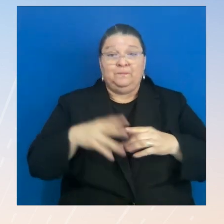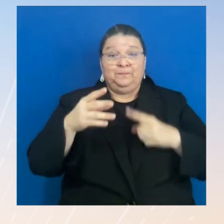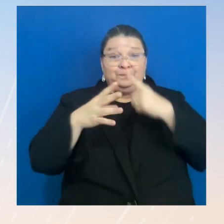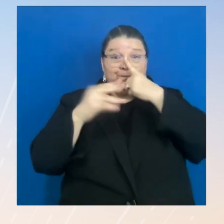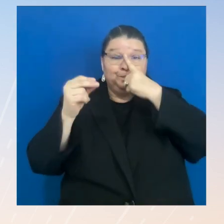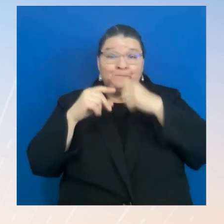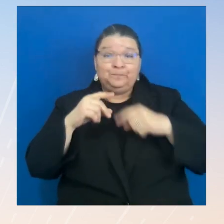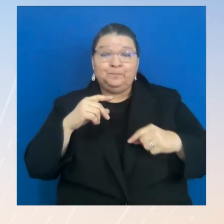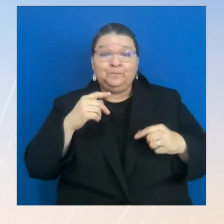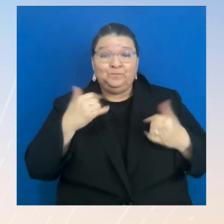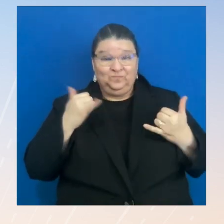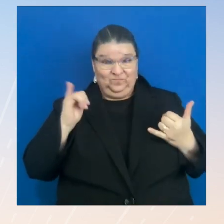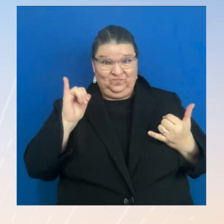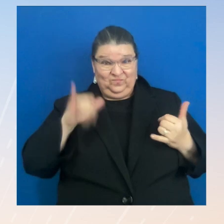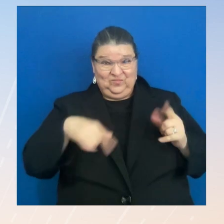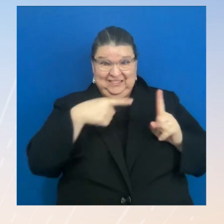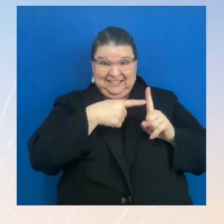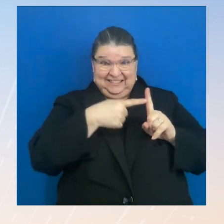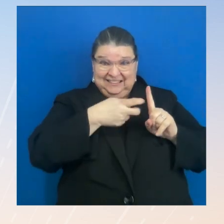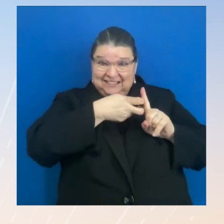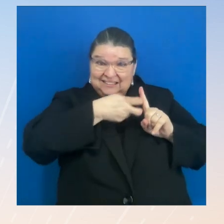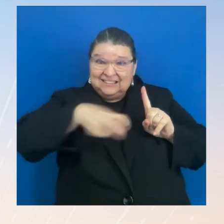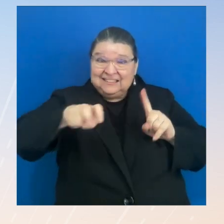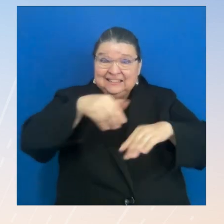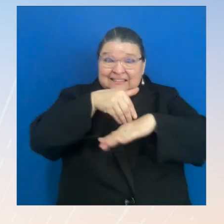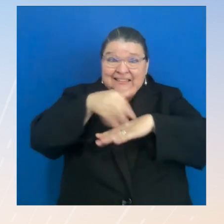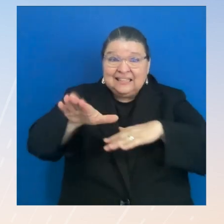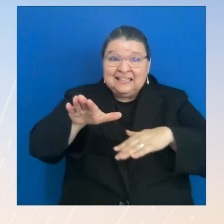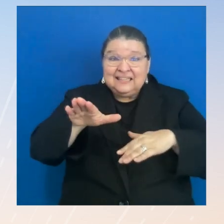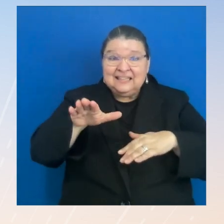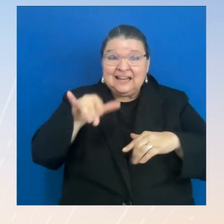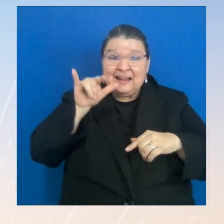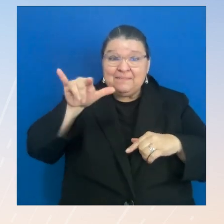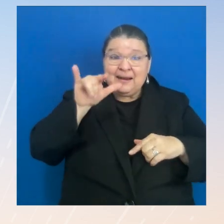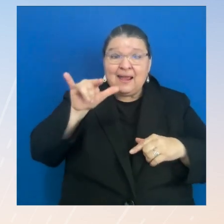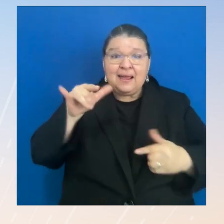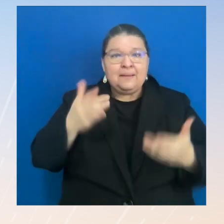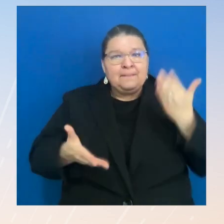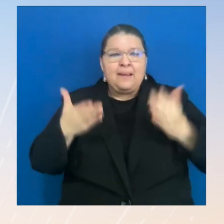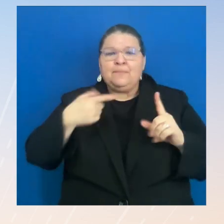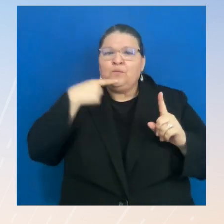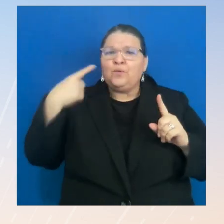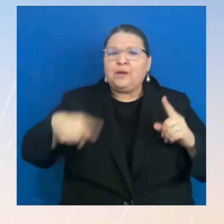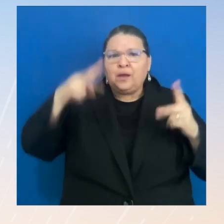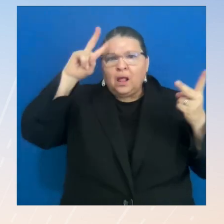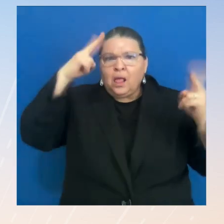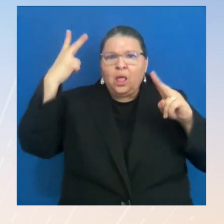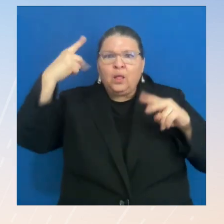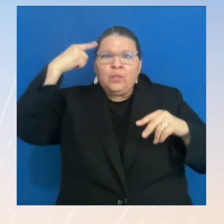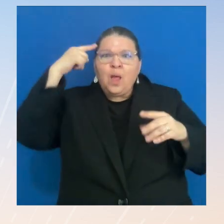and could result in a significant Russian reaction. But that is the risk assessment that was done. That risk assessment has not changed.